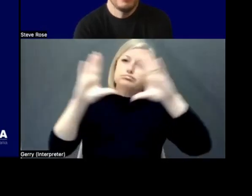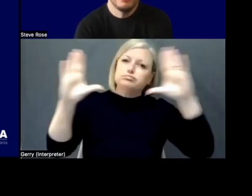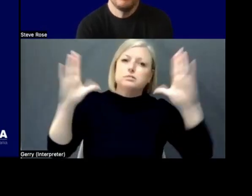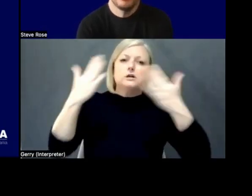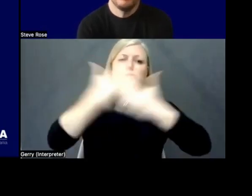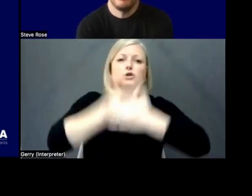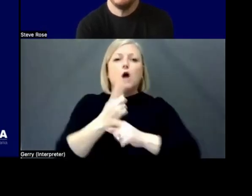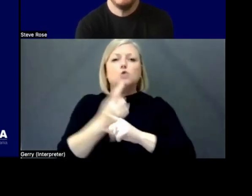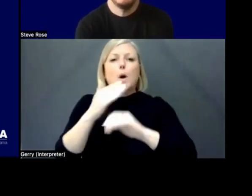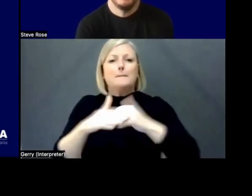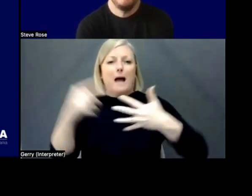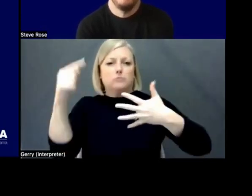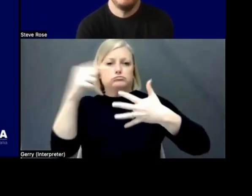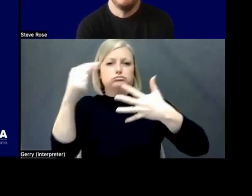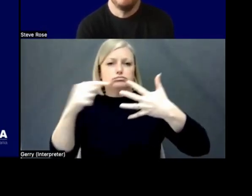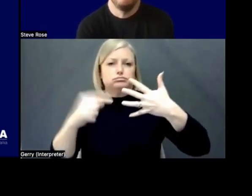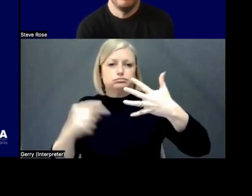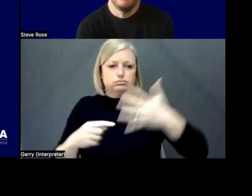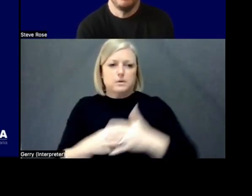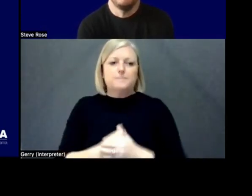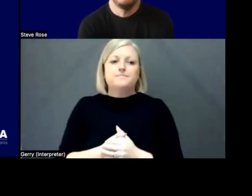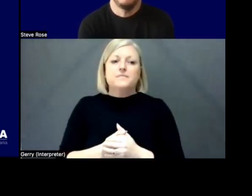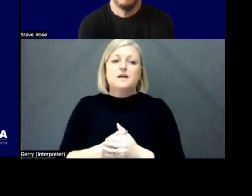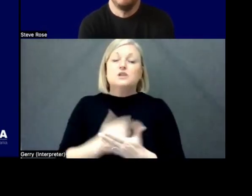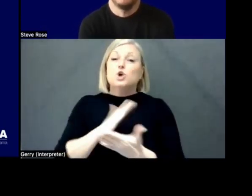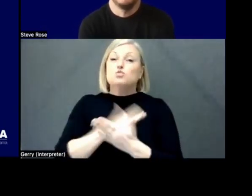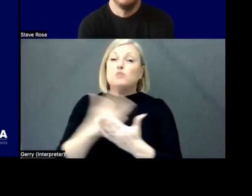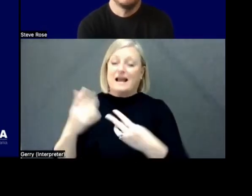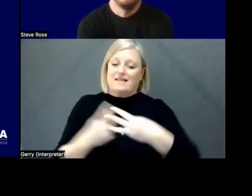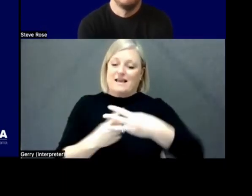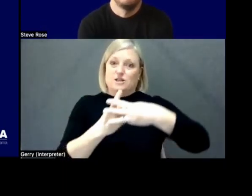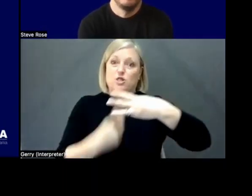and essentially we are going to break things down into three parts. We're going to be exploring